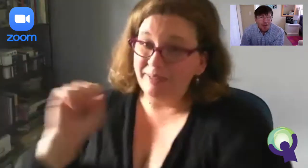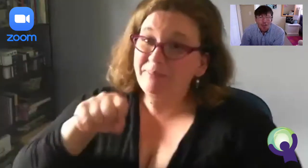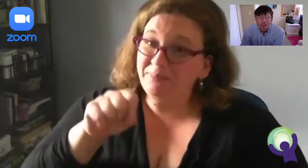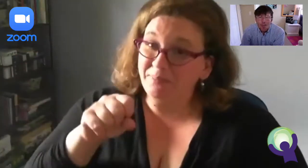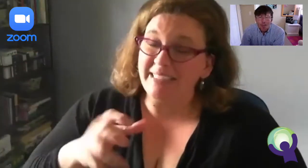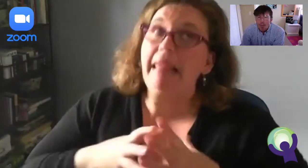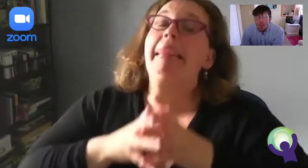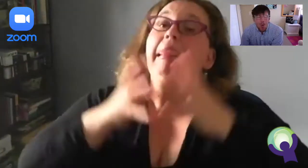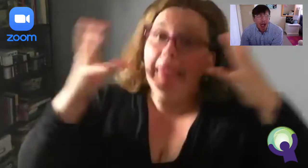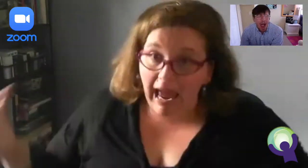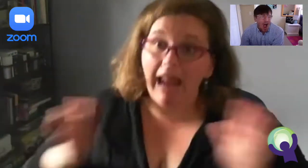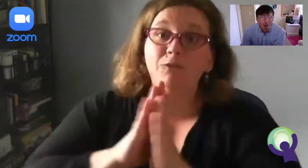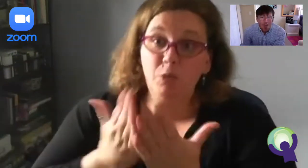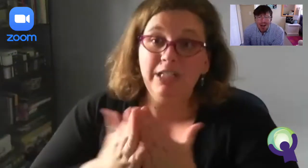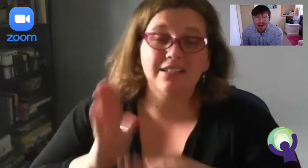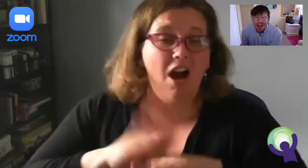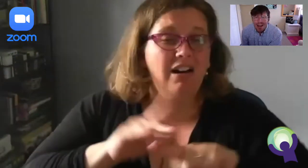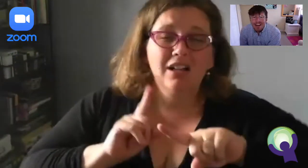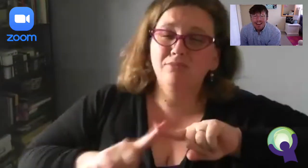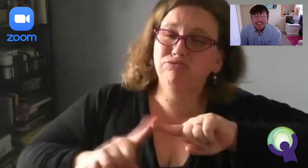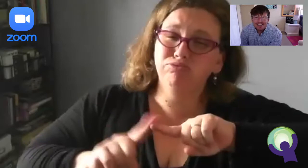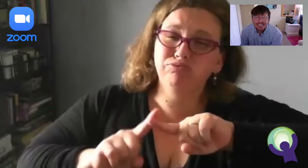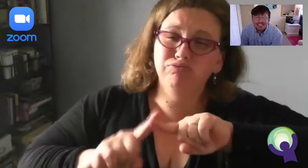multiple rows and yes so there were a lot of books,